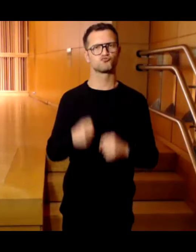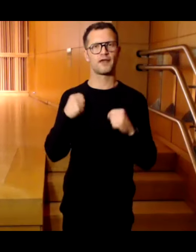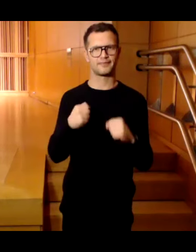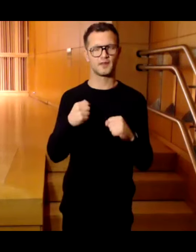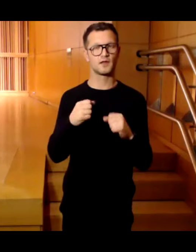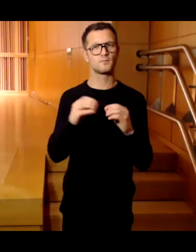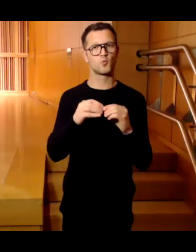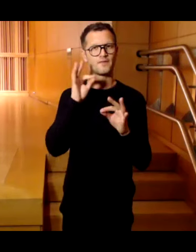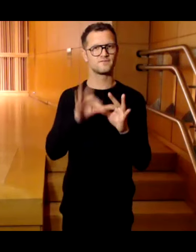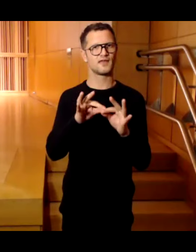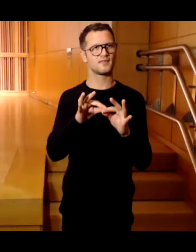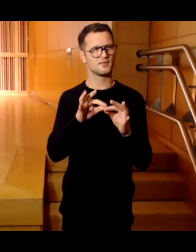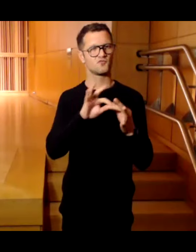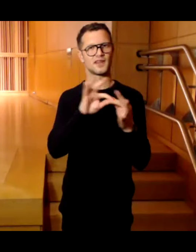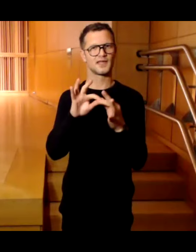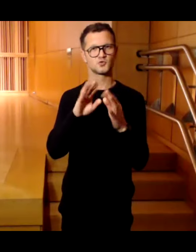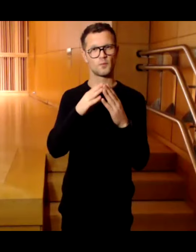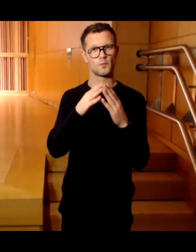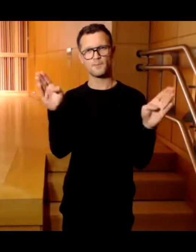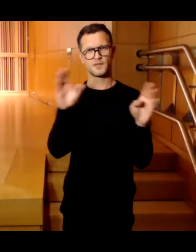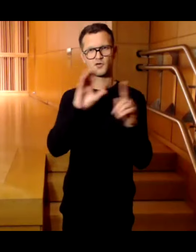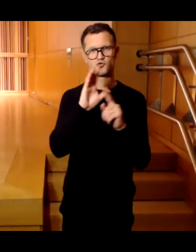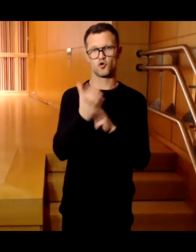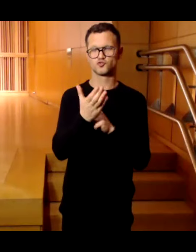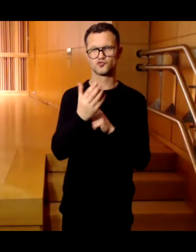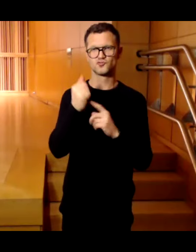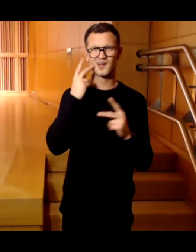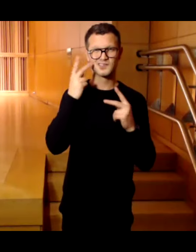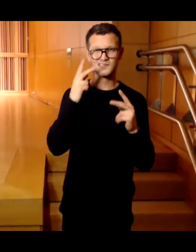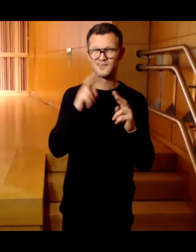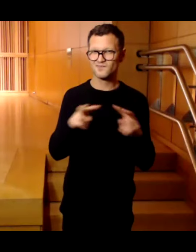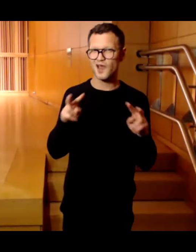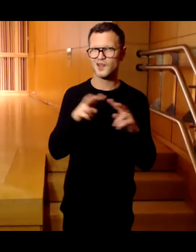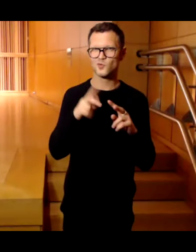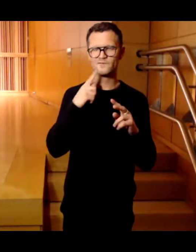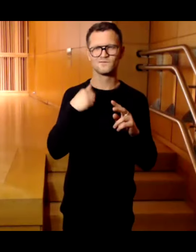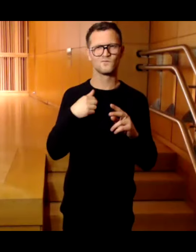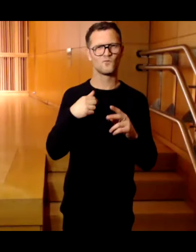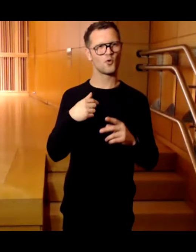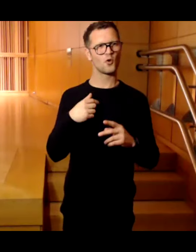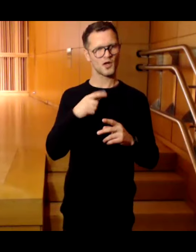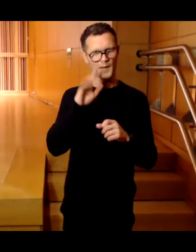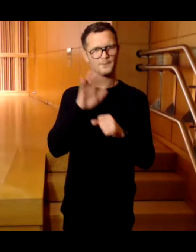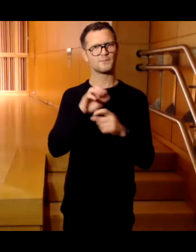I see value. and the ceremonial reaffirmation of one's commitments to the larger community.